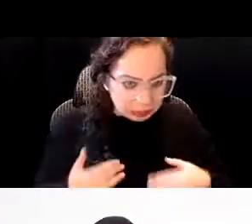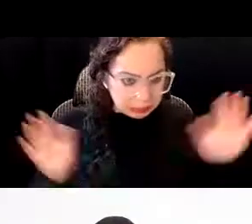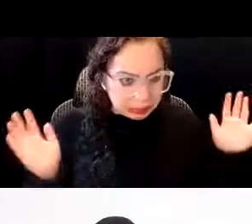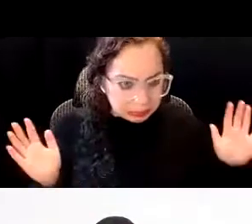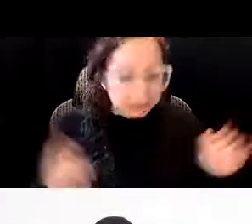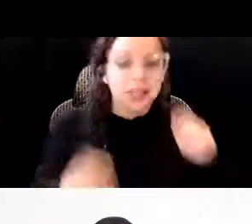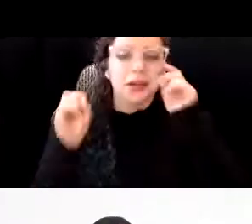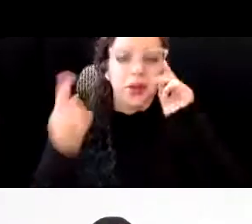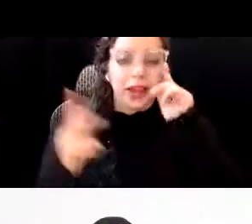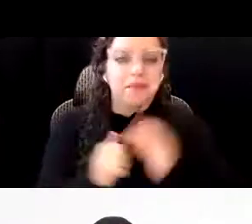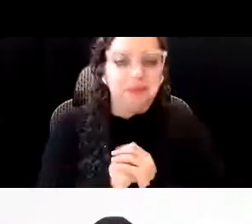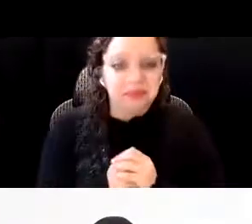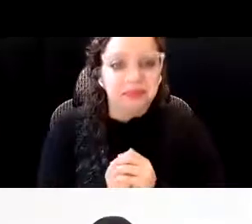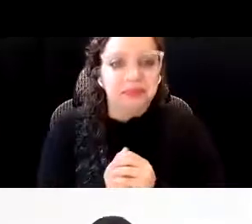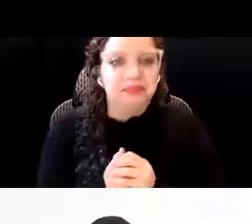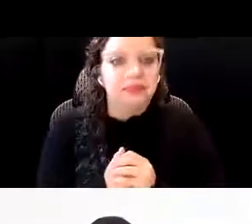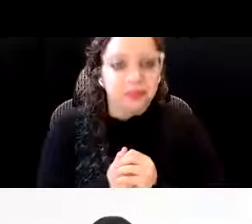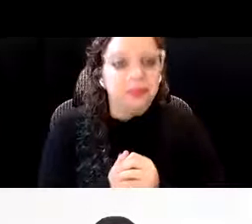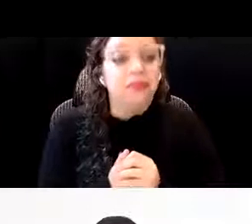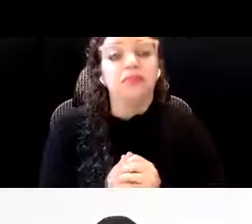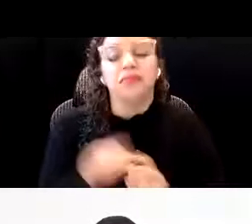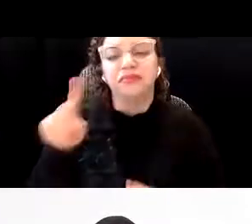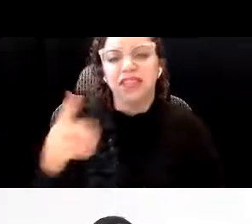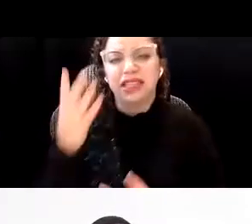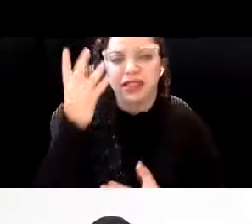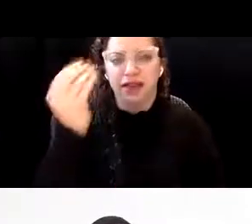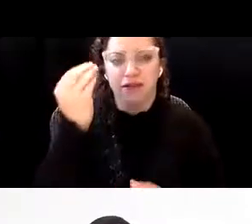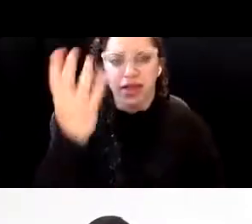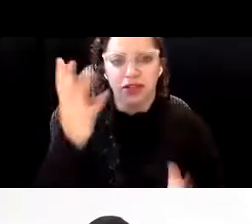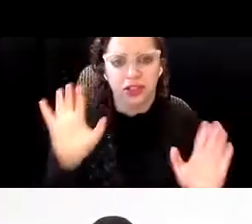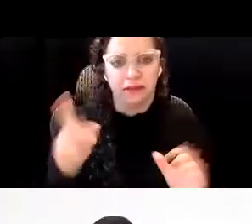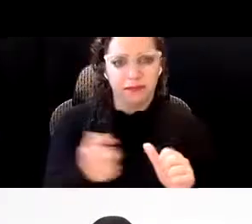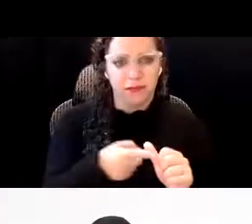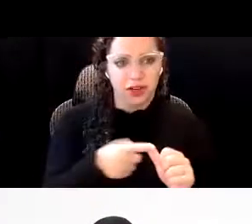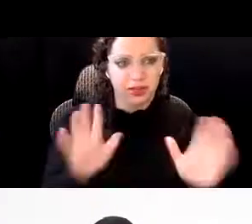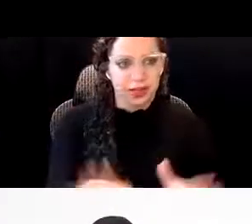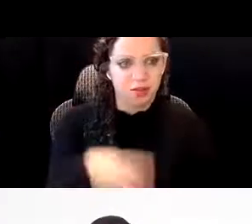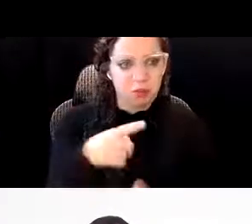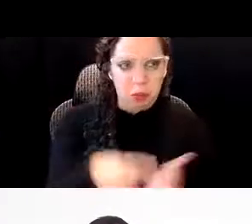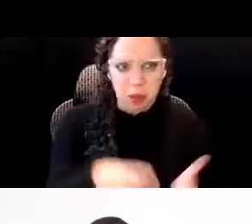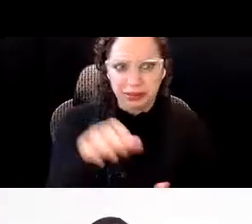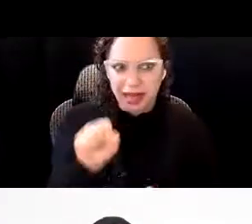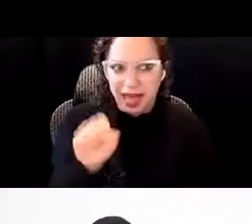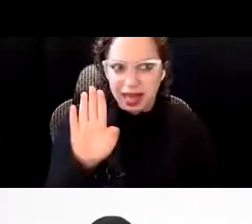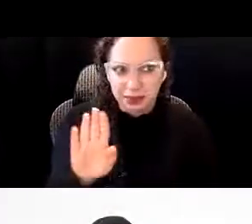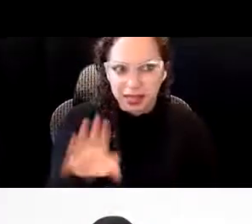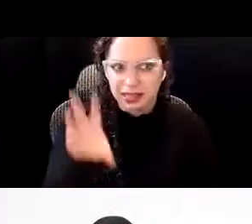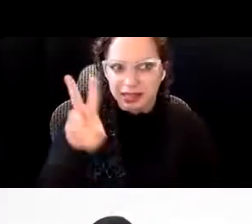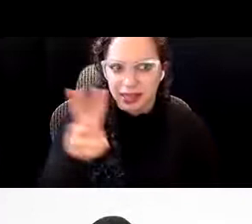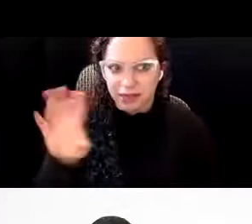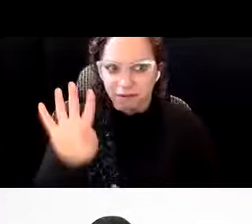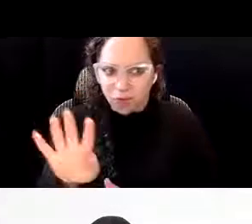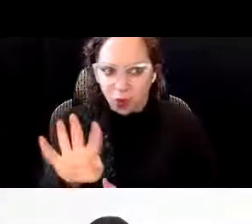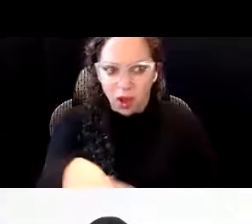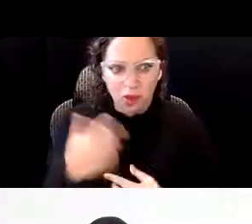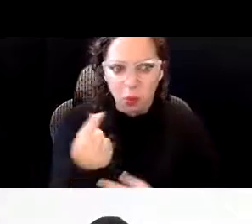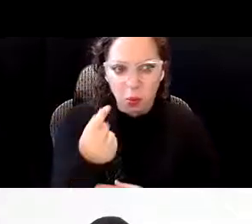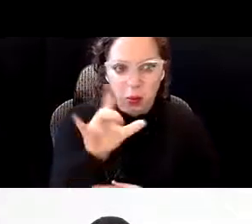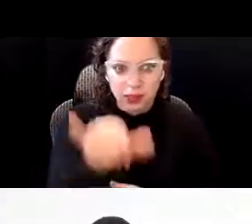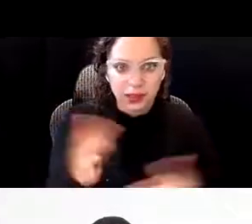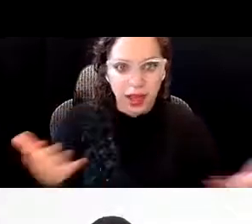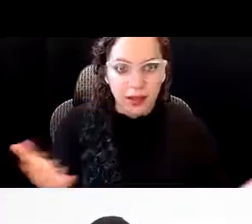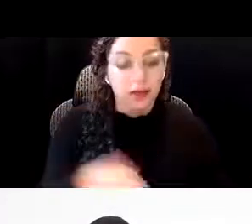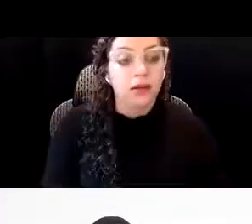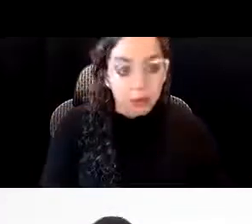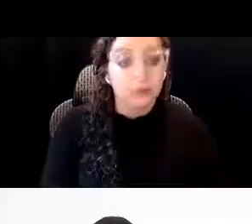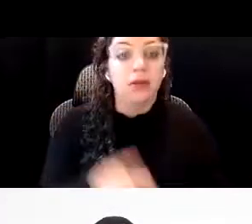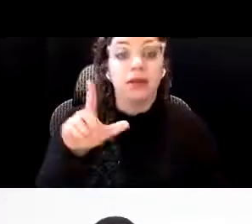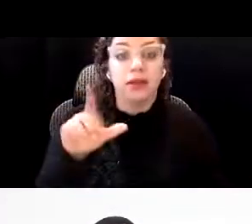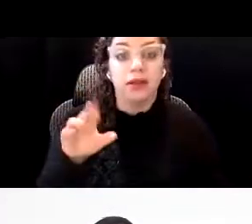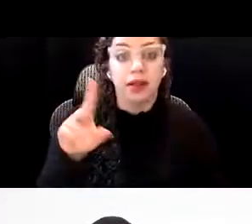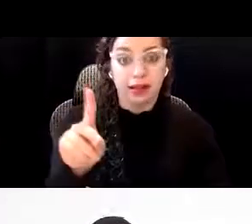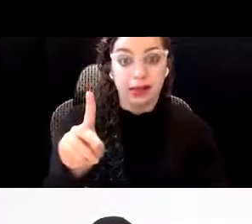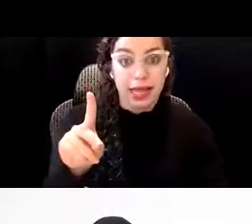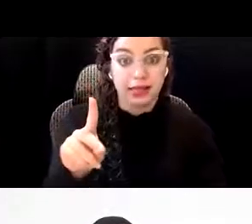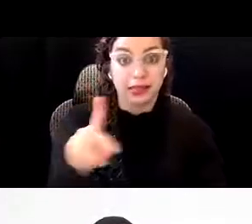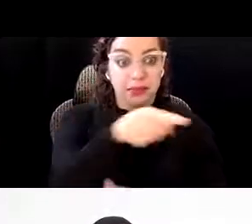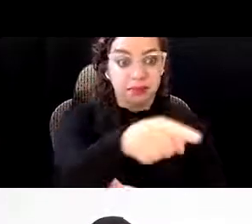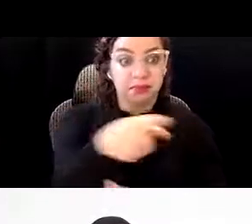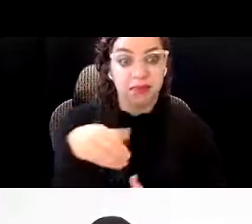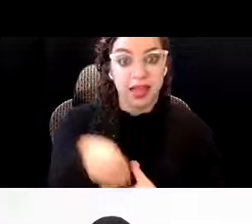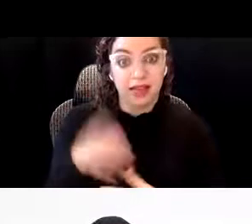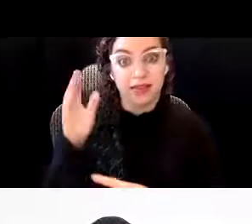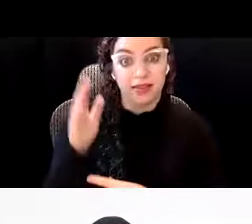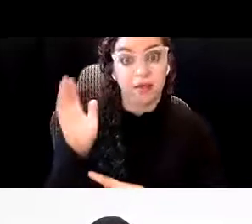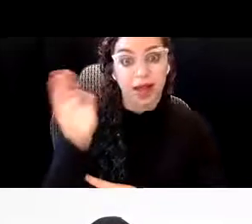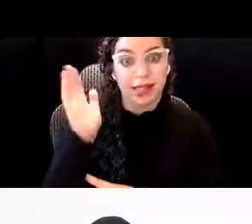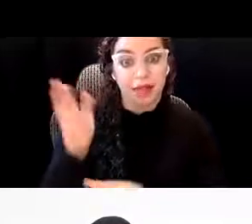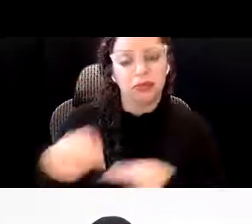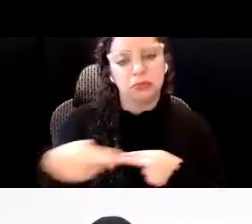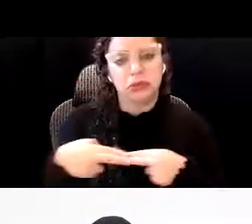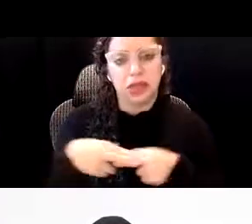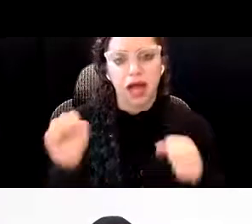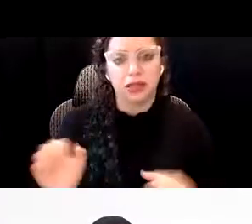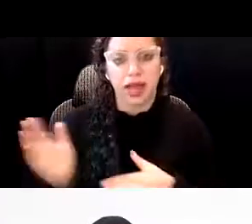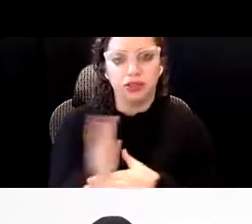Umm, so just some information about what this umm S.B. or senate bill 664 (Act 66) is... um, so there is a link in this presentation. The slides I can share, um, after today's workshop.